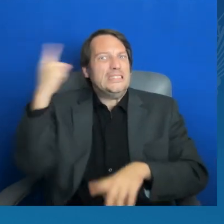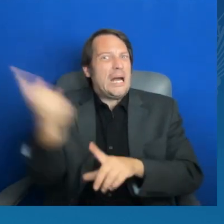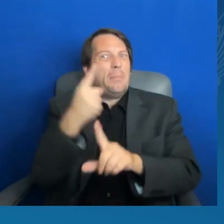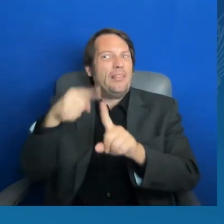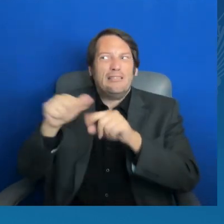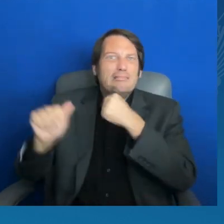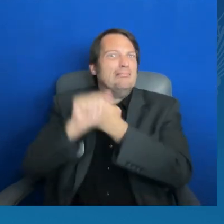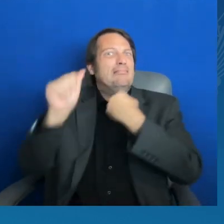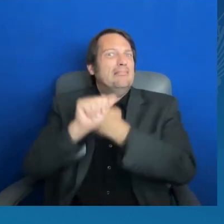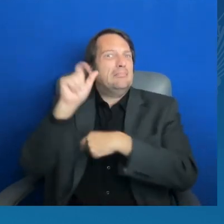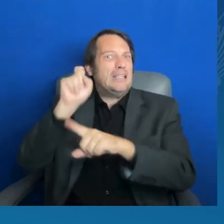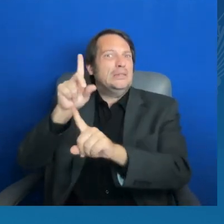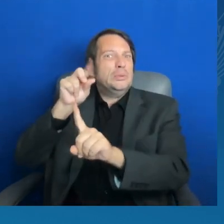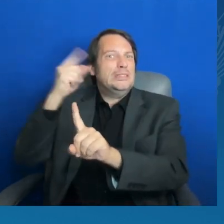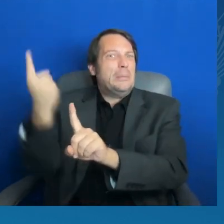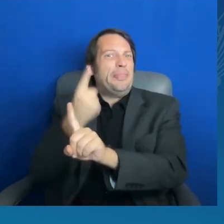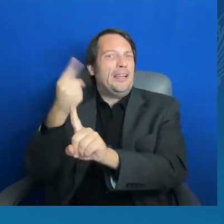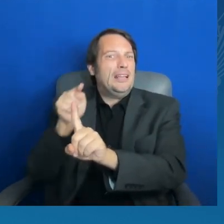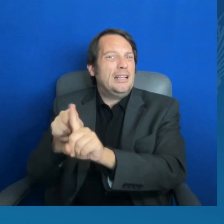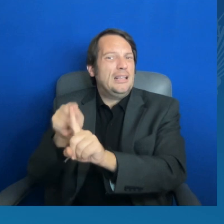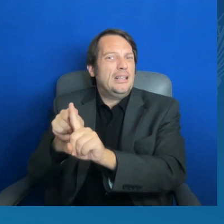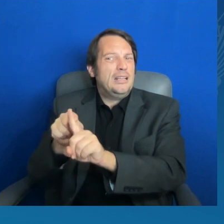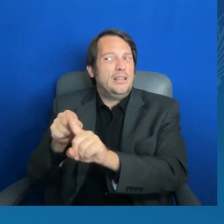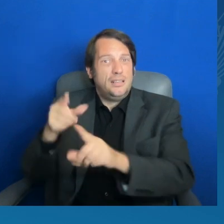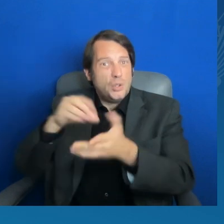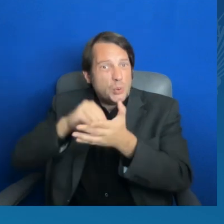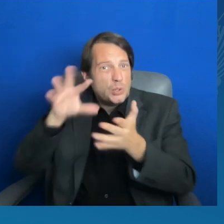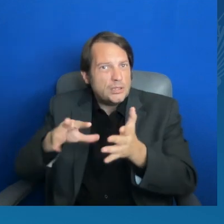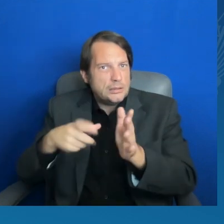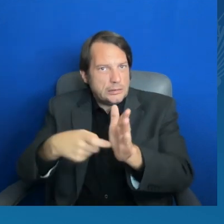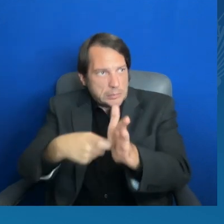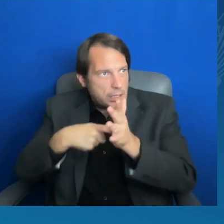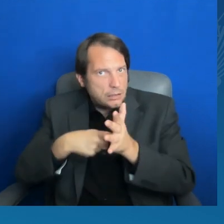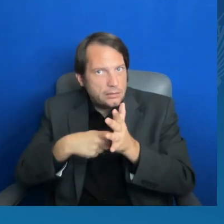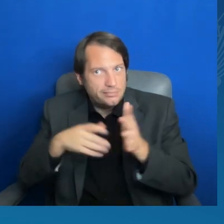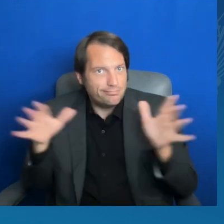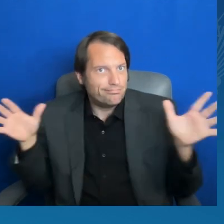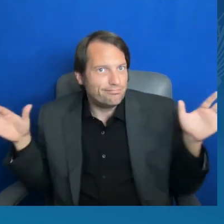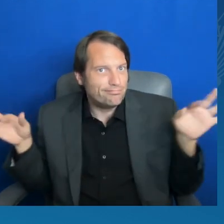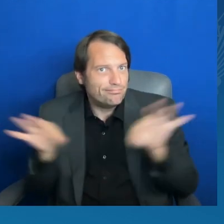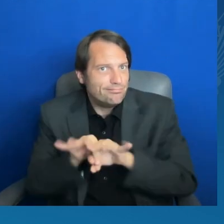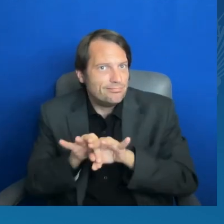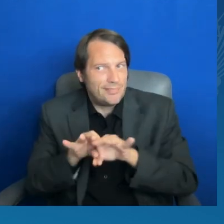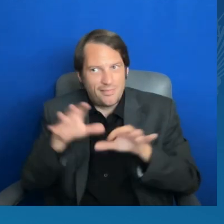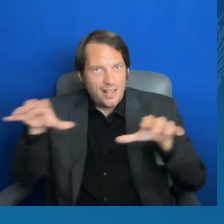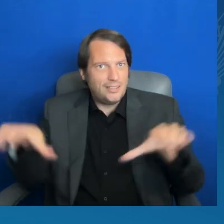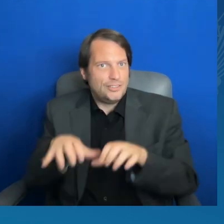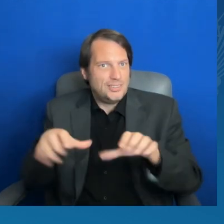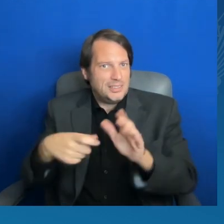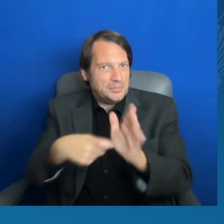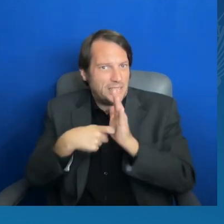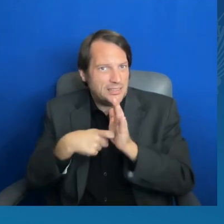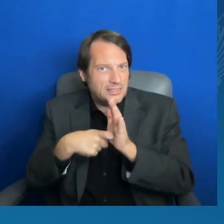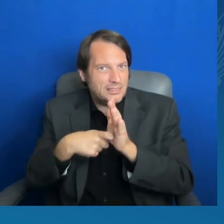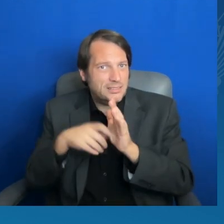And when you and your peers -- and I n- -- not you. But when your peers, when your generation starts to vote in your numbers,